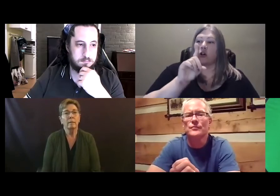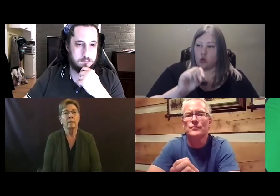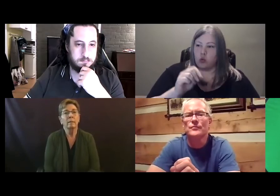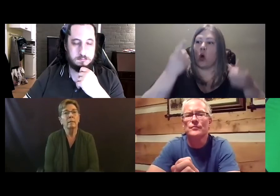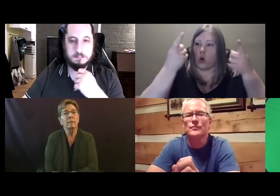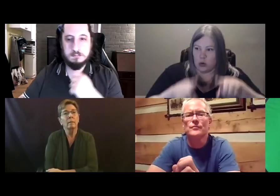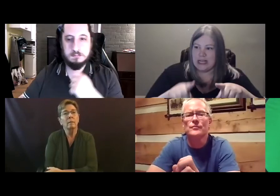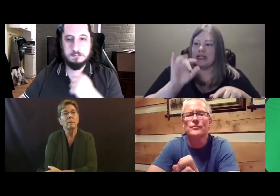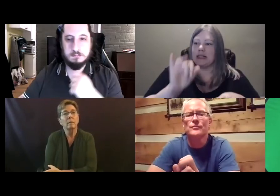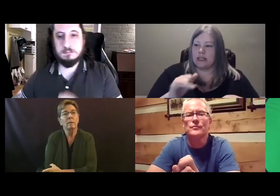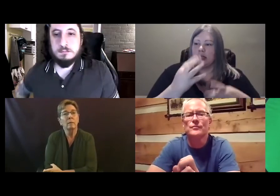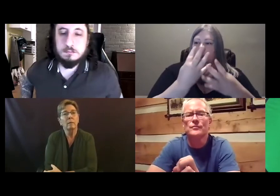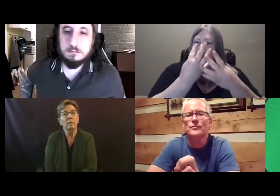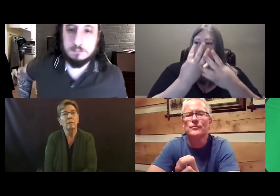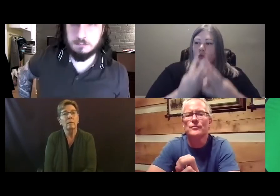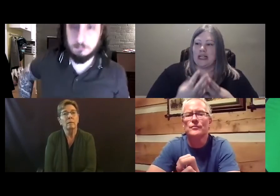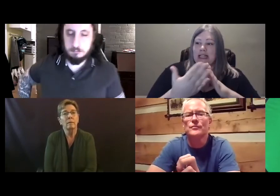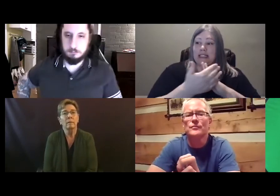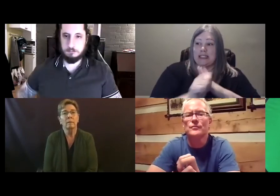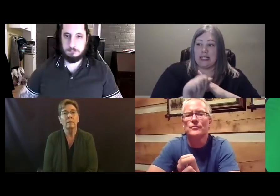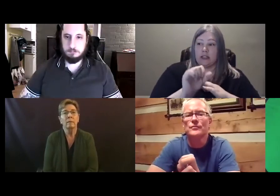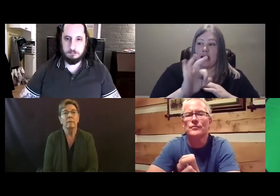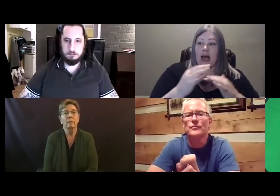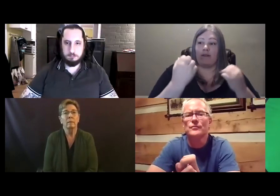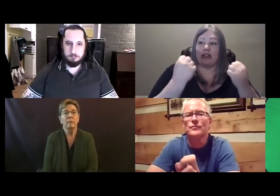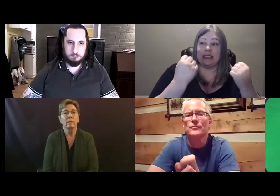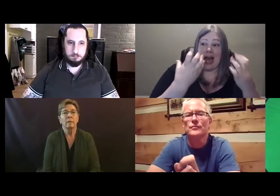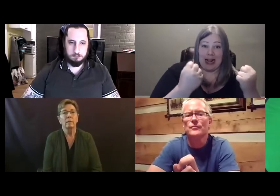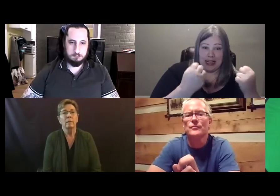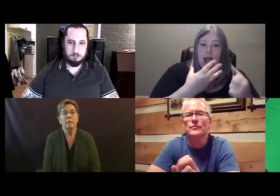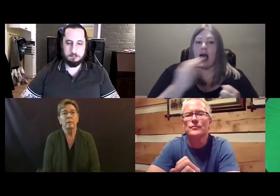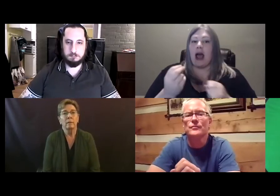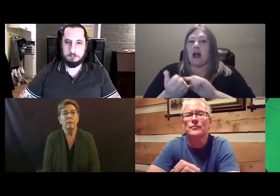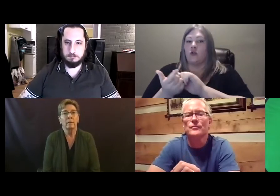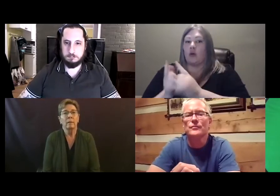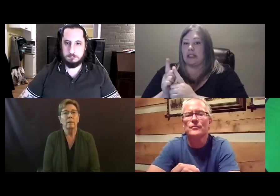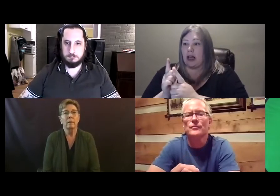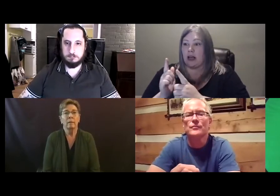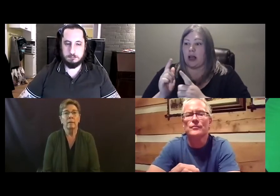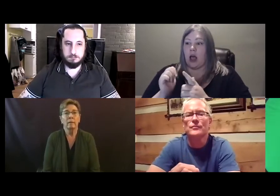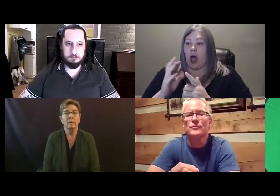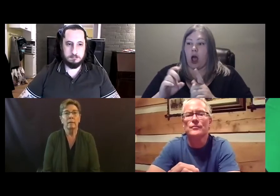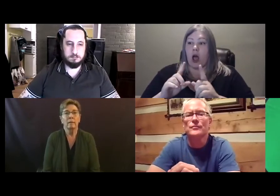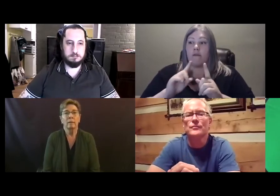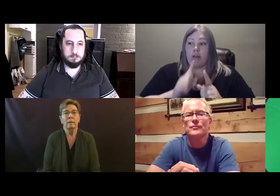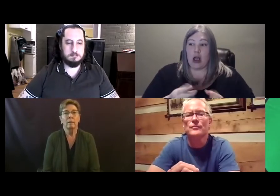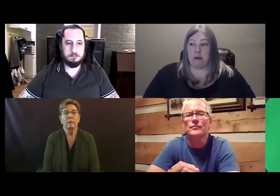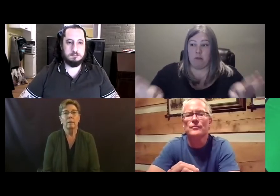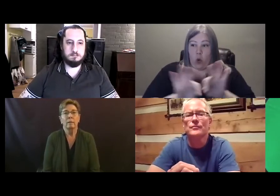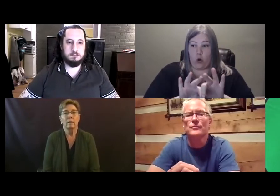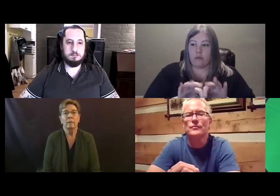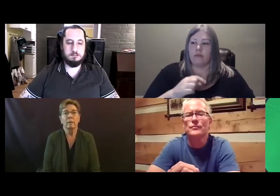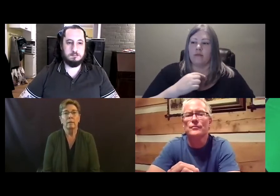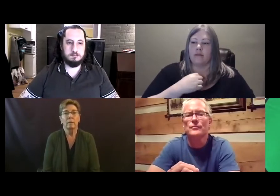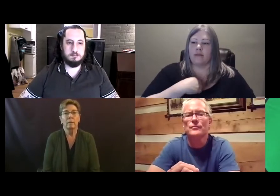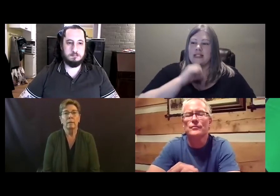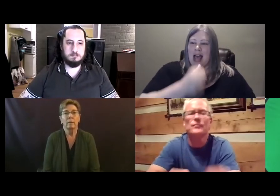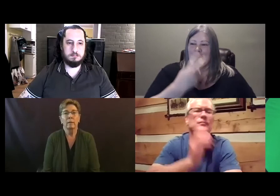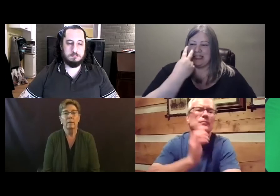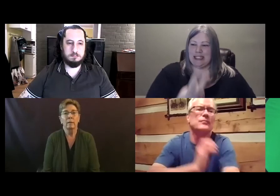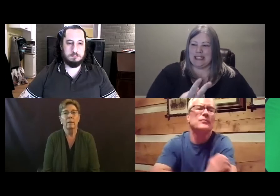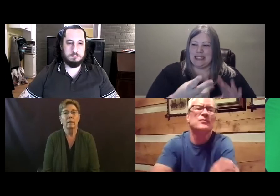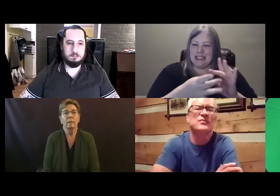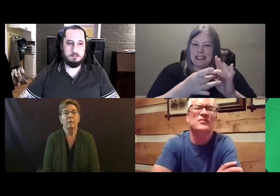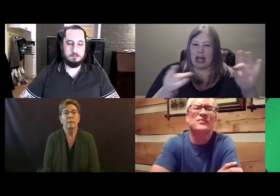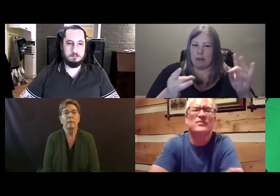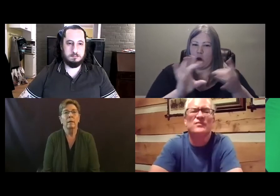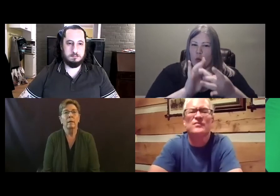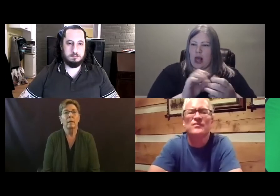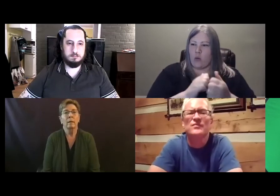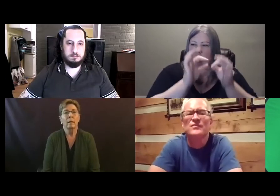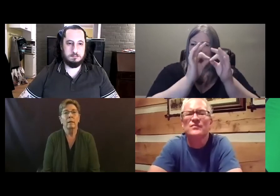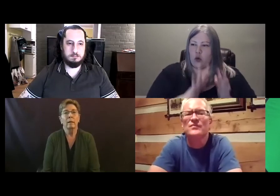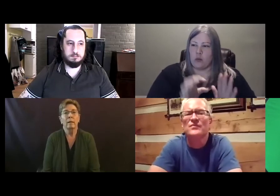While I do agree that screening of sign language versus interpreting is important, I don't